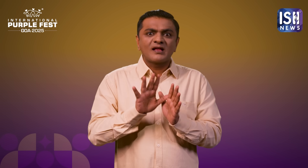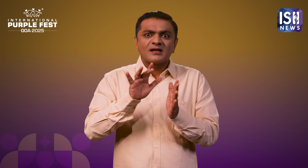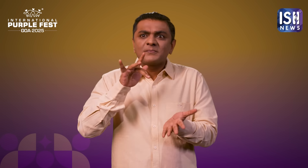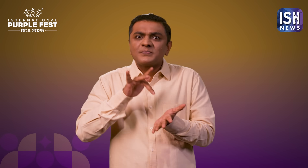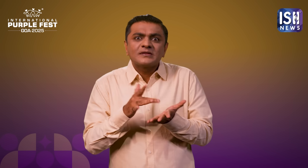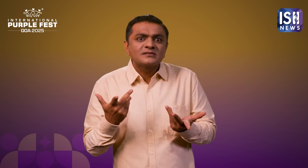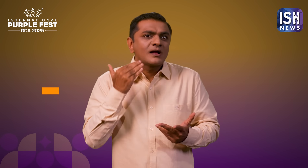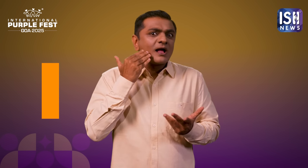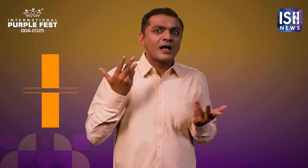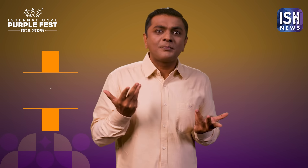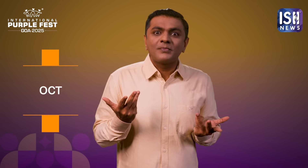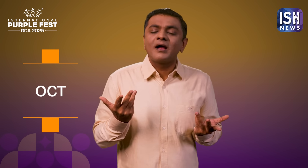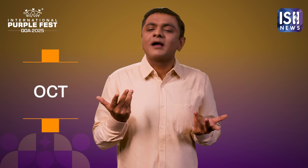When and where is it being organised?